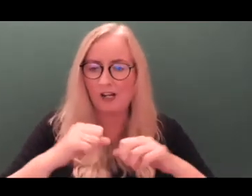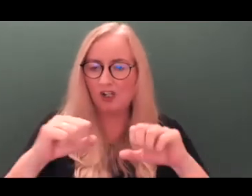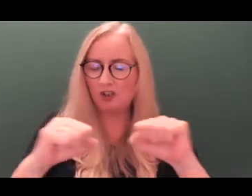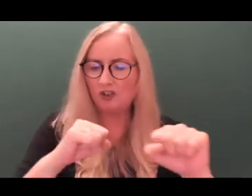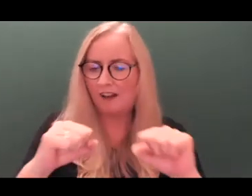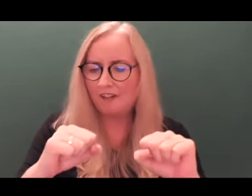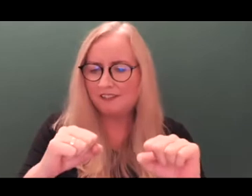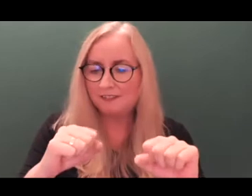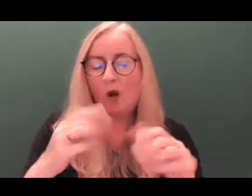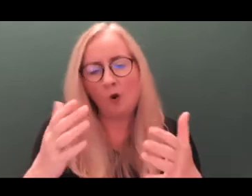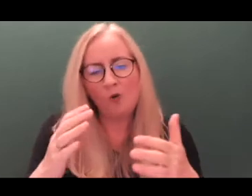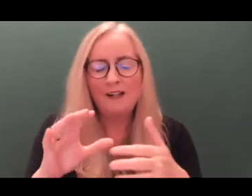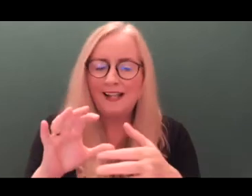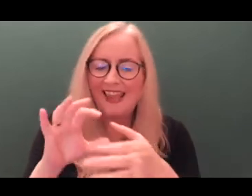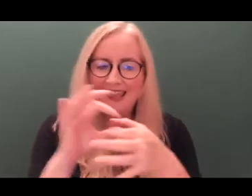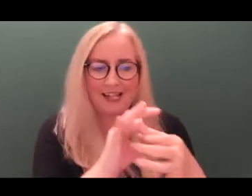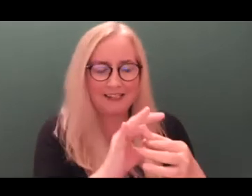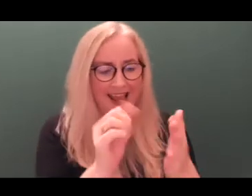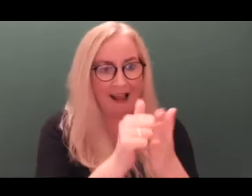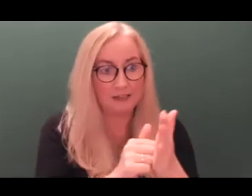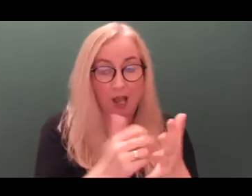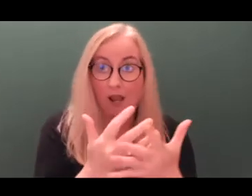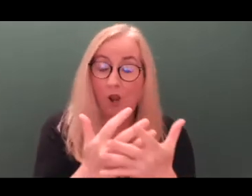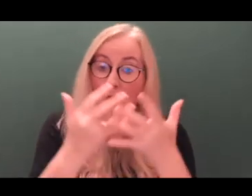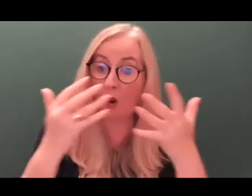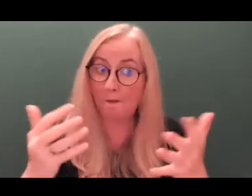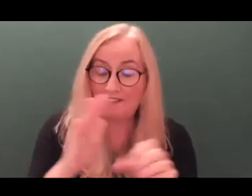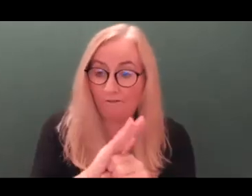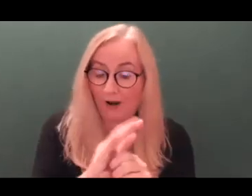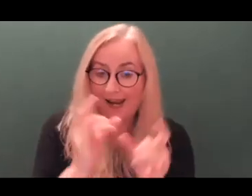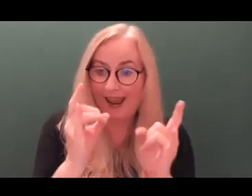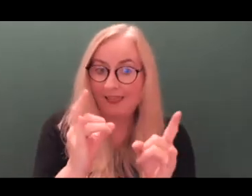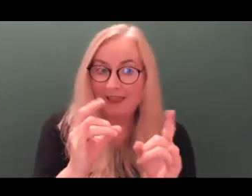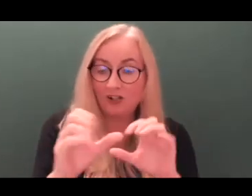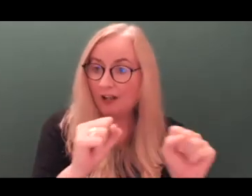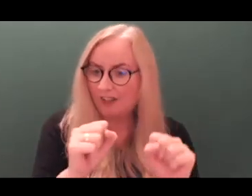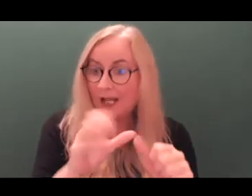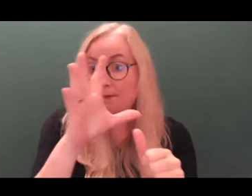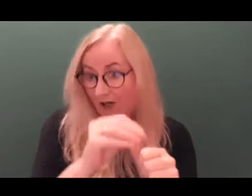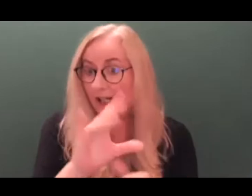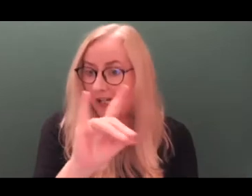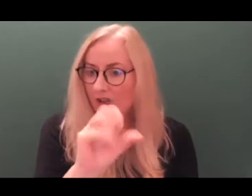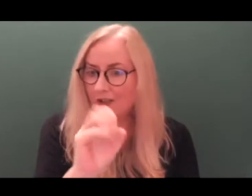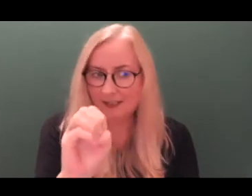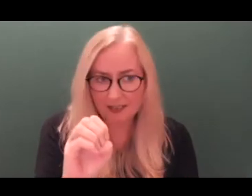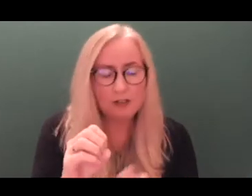the relevance of the act is enormous for the HSE in particular, and I suppose just to try and maybe